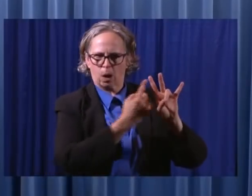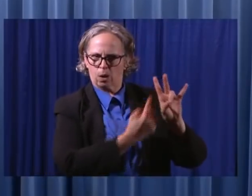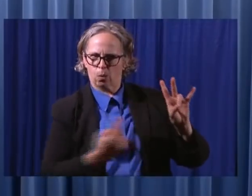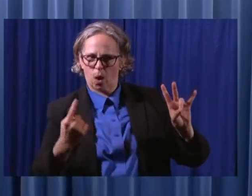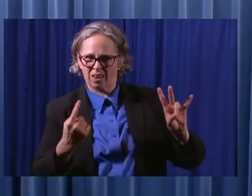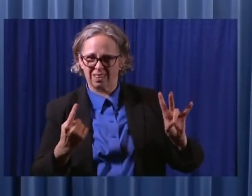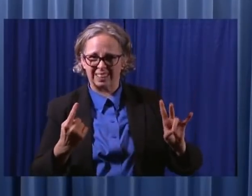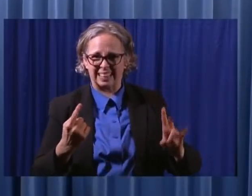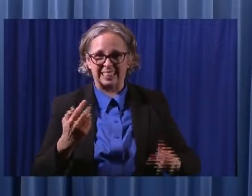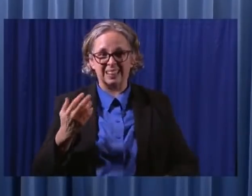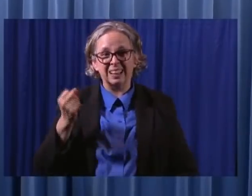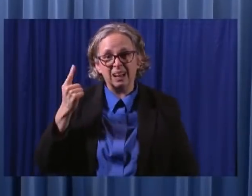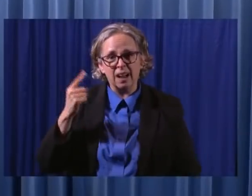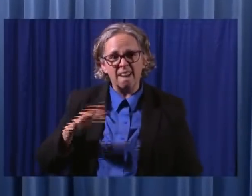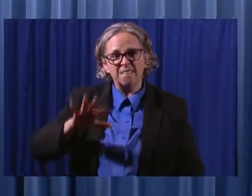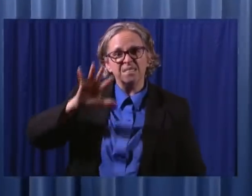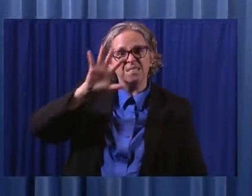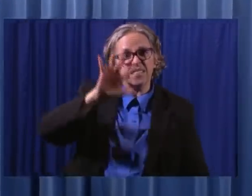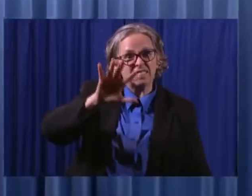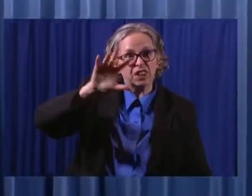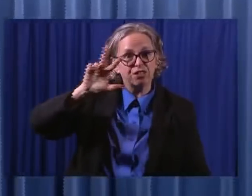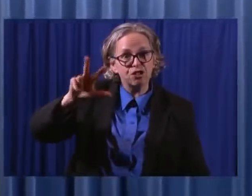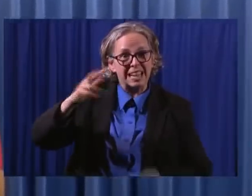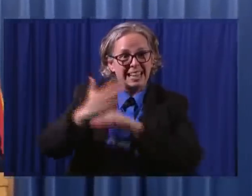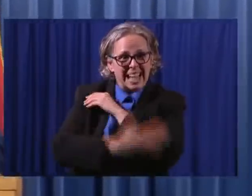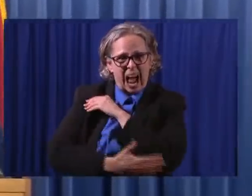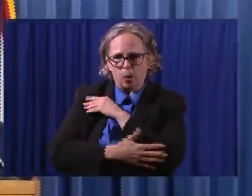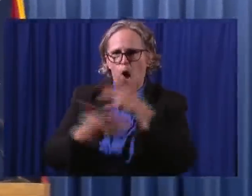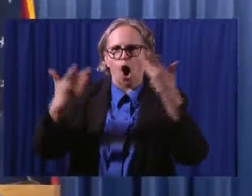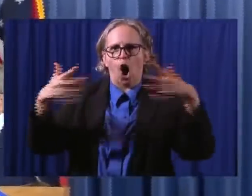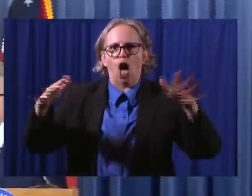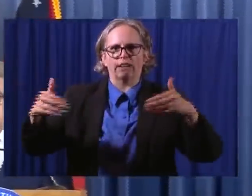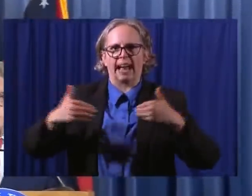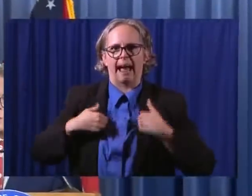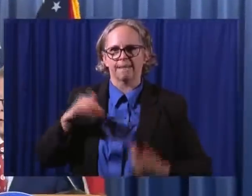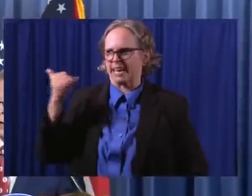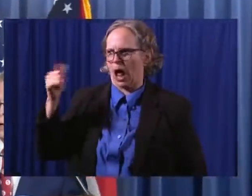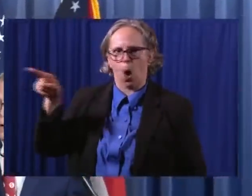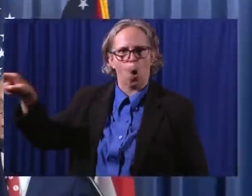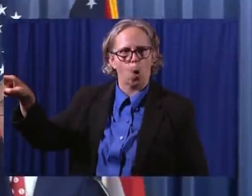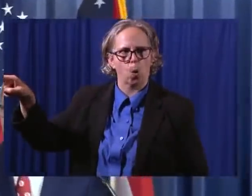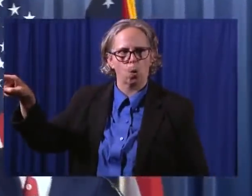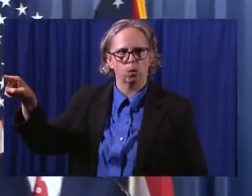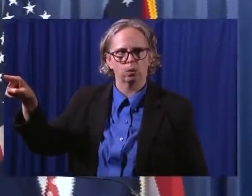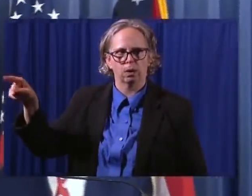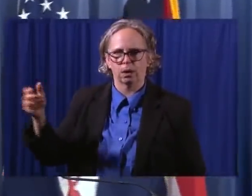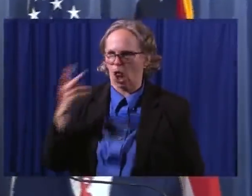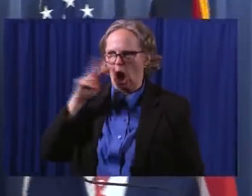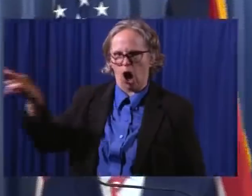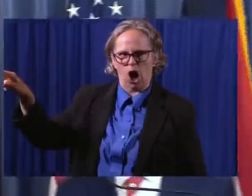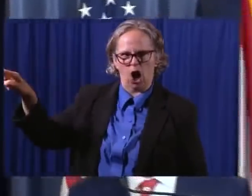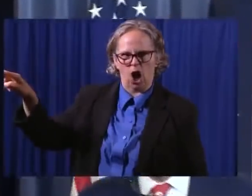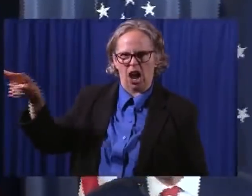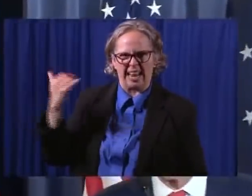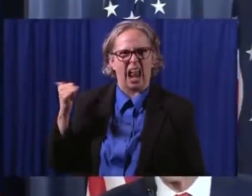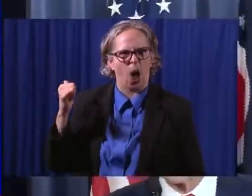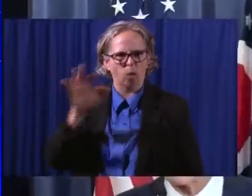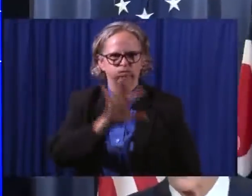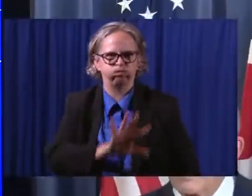THAT HAS TRIGGERED 0 OR 1 OF THE INDICATORS. THERE IS ACTIVE EXPOSURE AND SPREAD. TODAY WE HAVE 53 COUNTIES AT